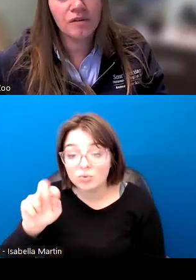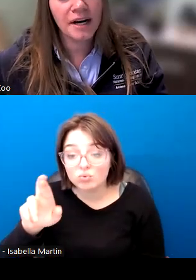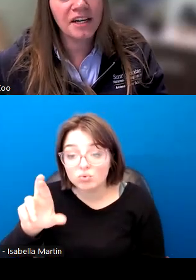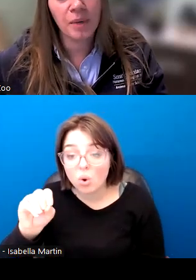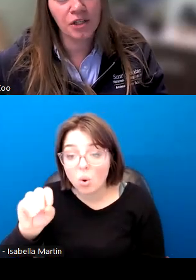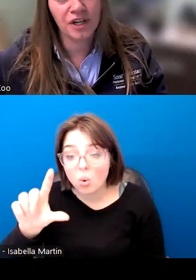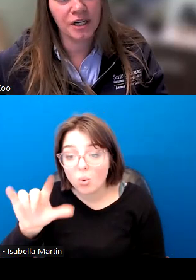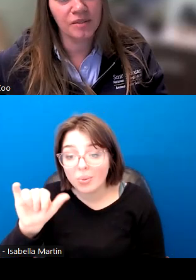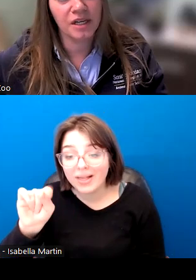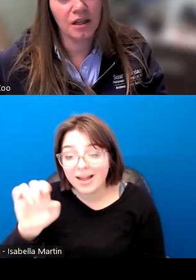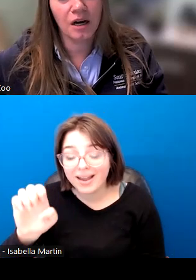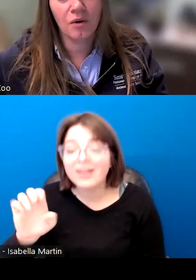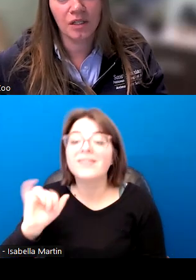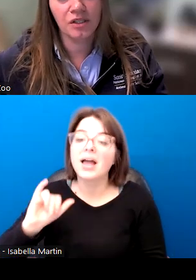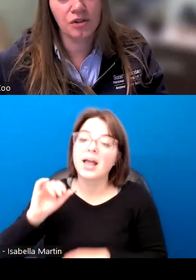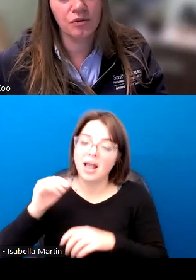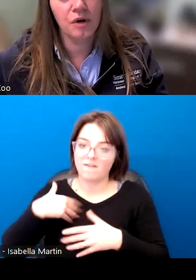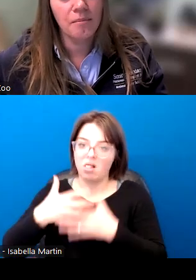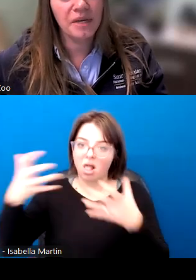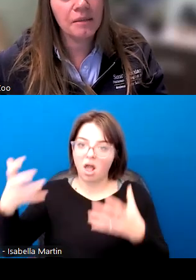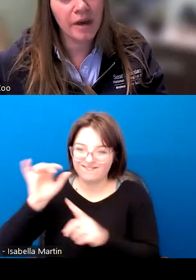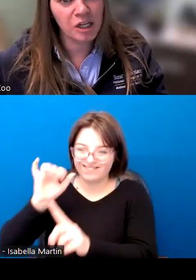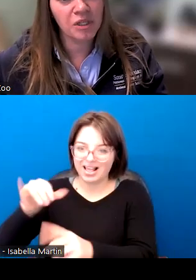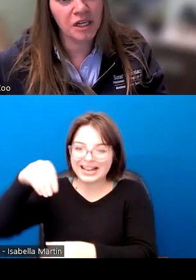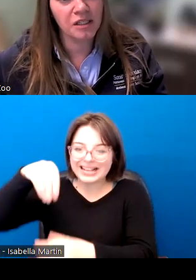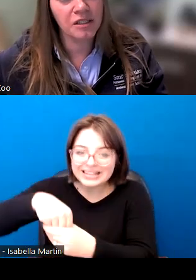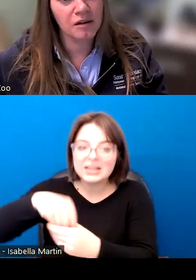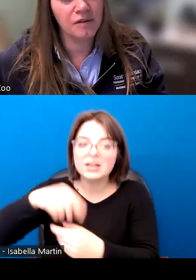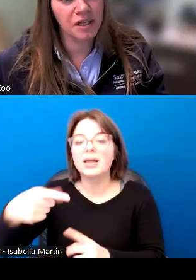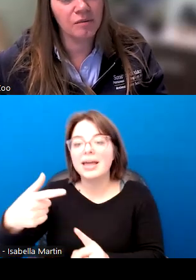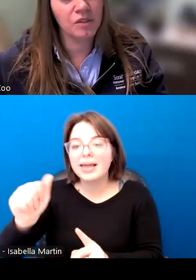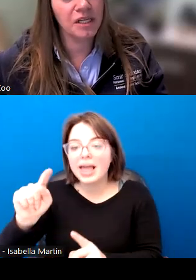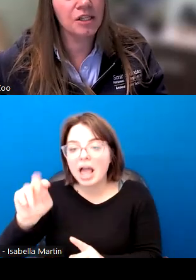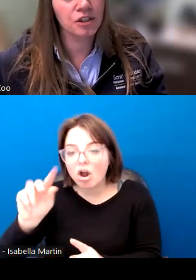variety of pantry items that allow us to meet the management needs of these animals in addition